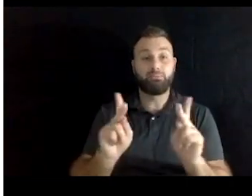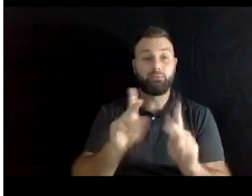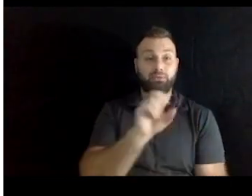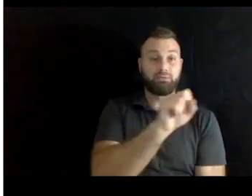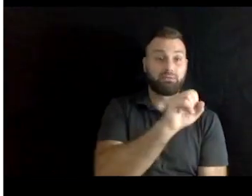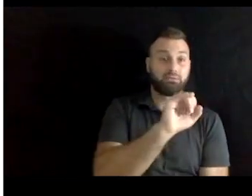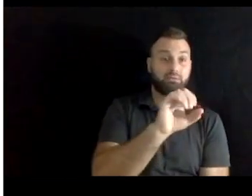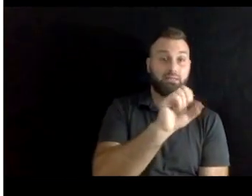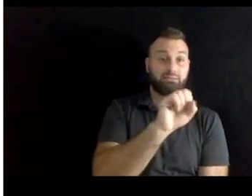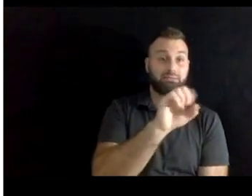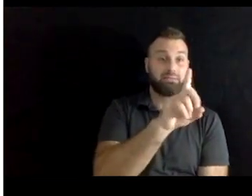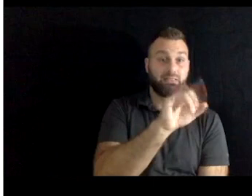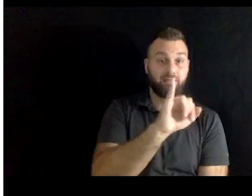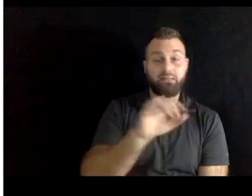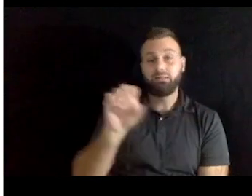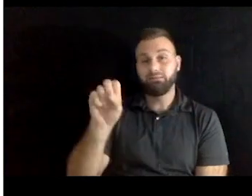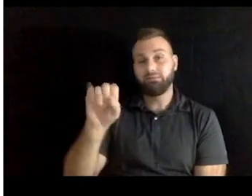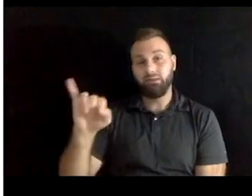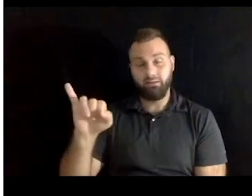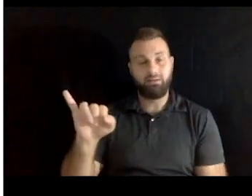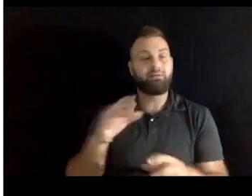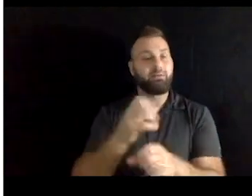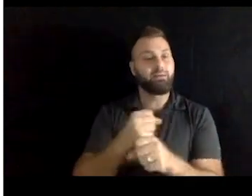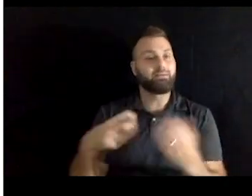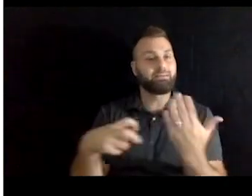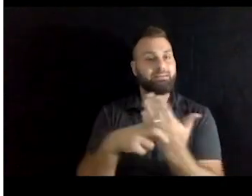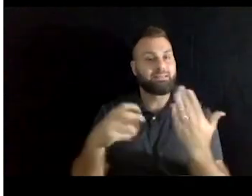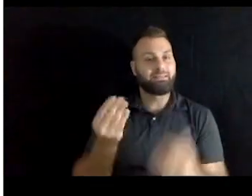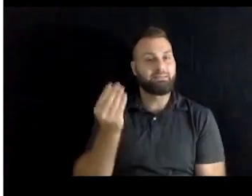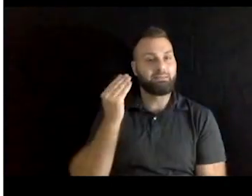ticket that they can assign in exchange for